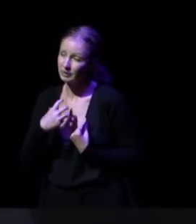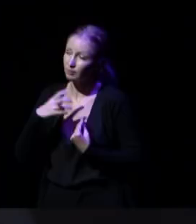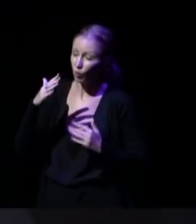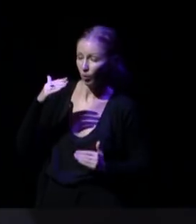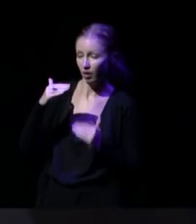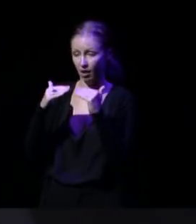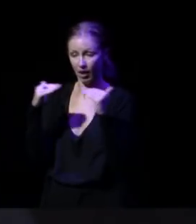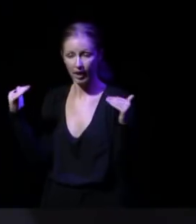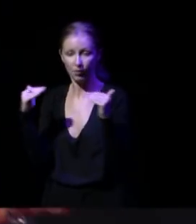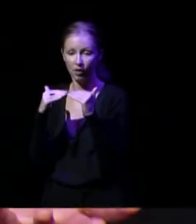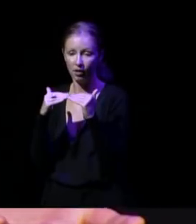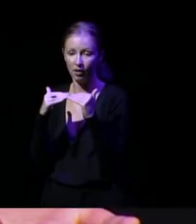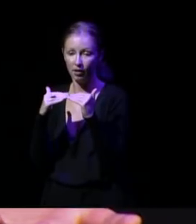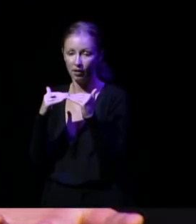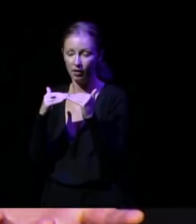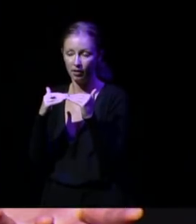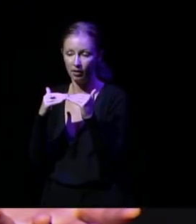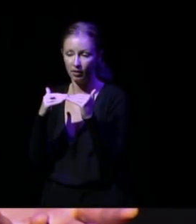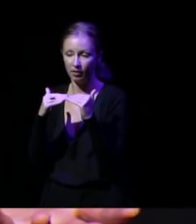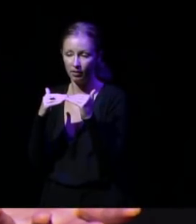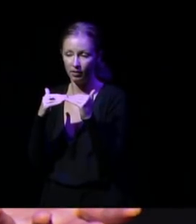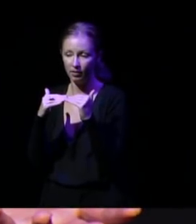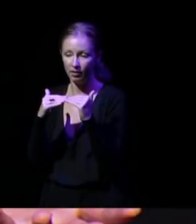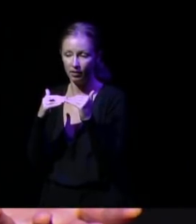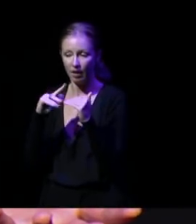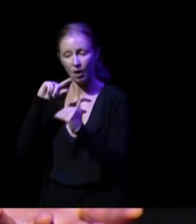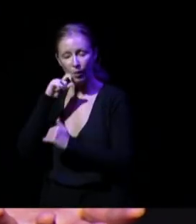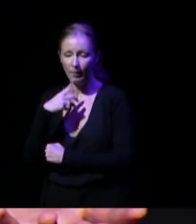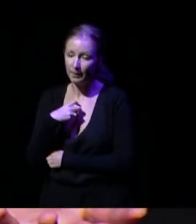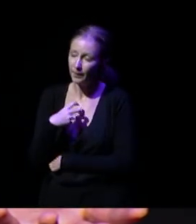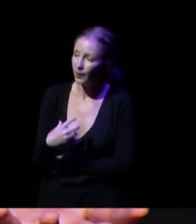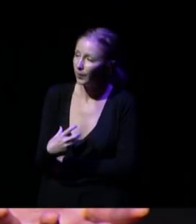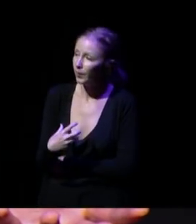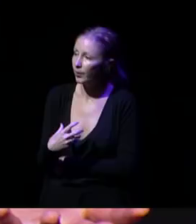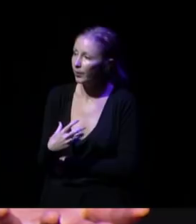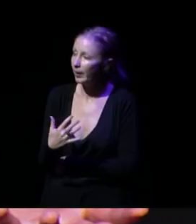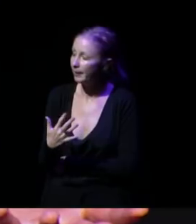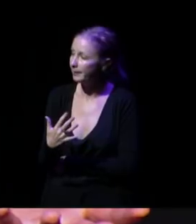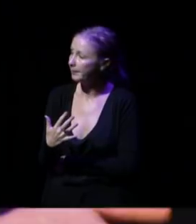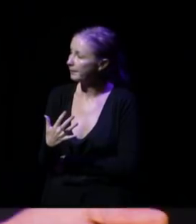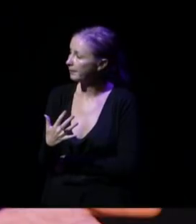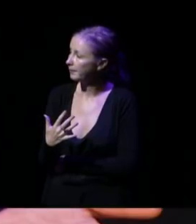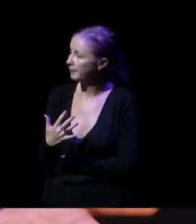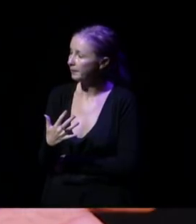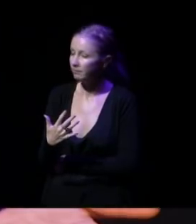We want it to look more whole, you know.